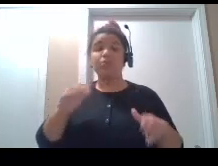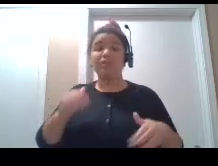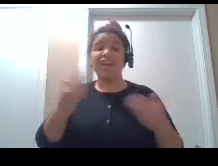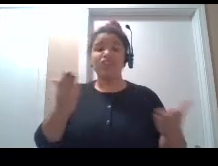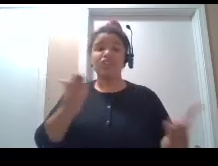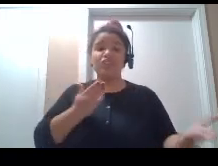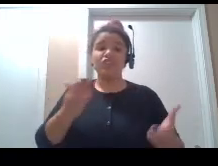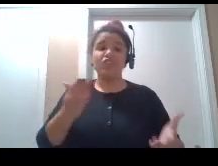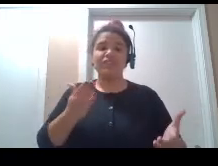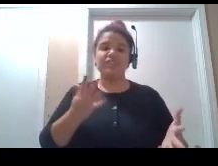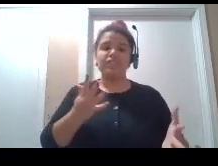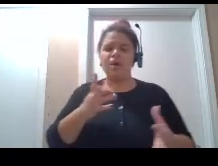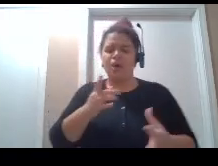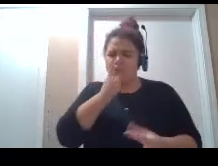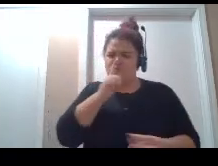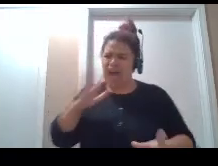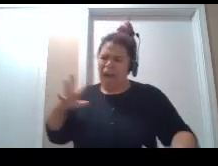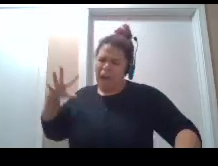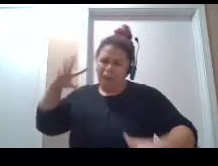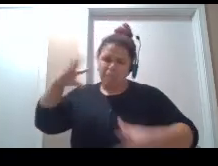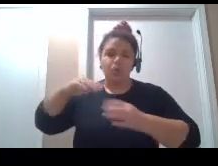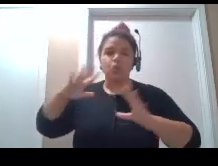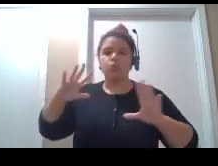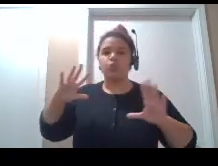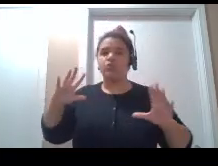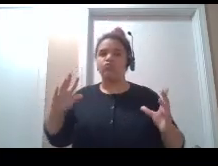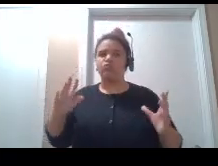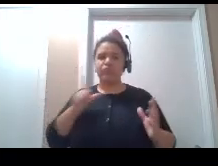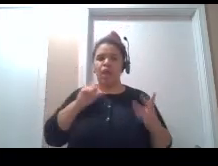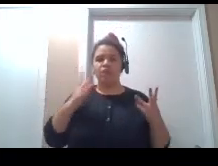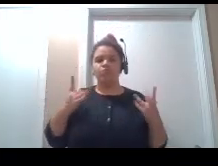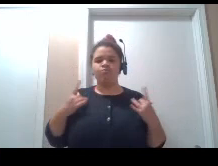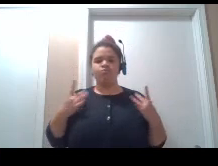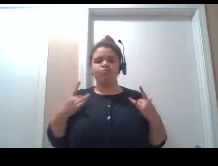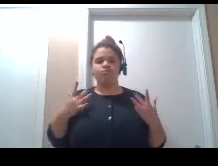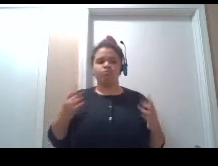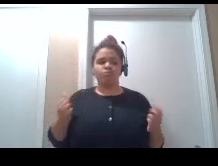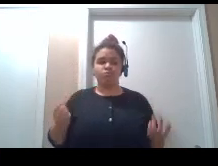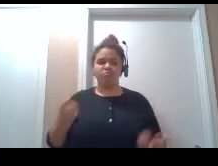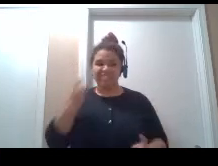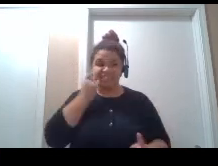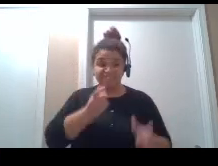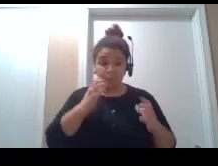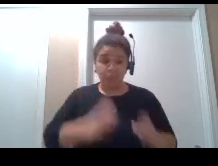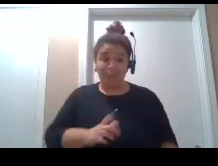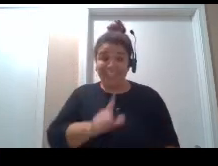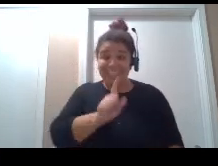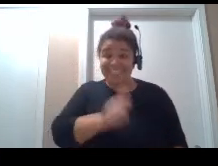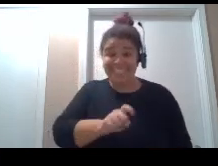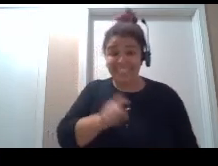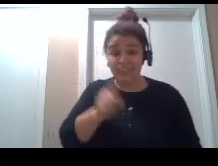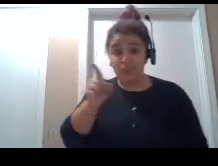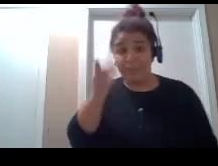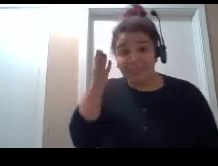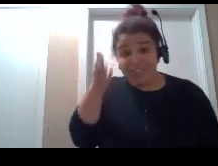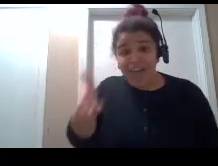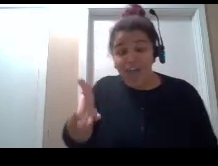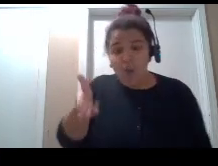way possible, so you should only sit in an interview if the candidate needs you to as a reasonable accommodation.